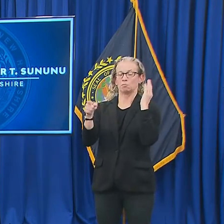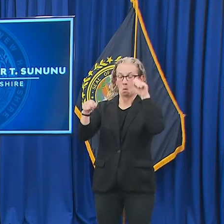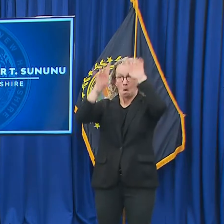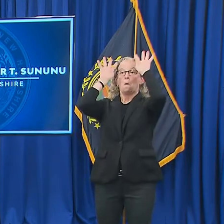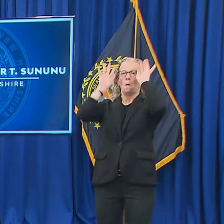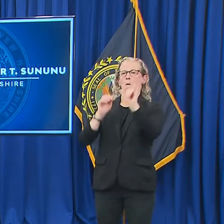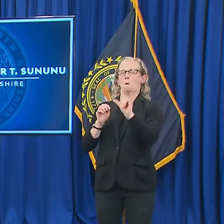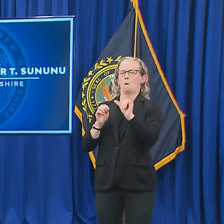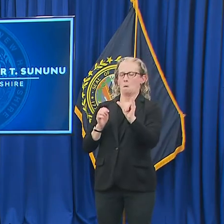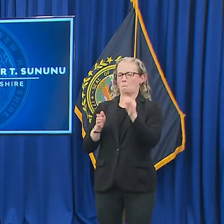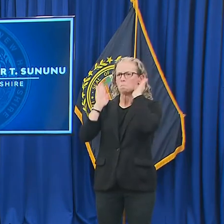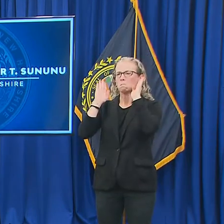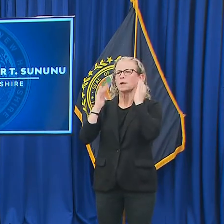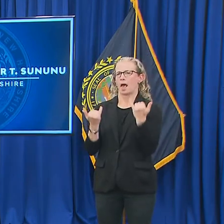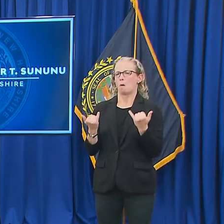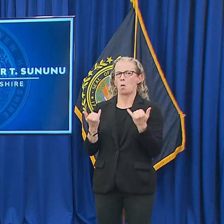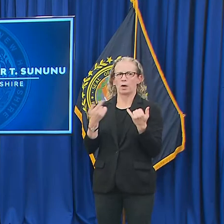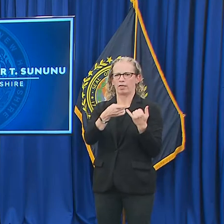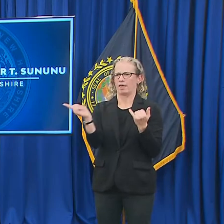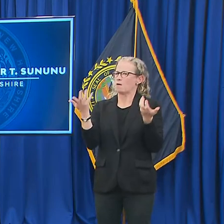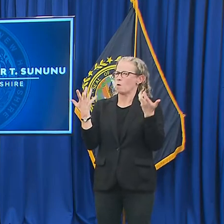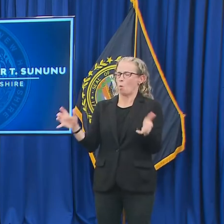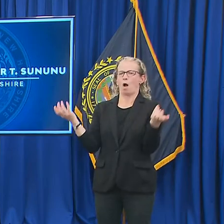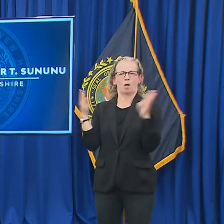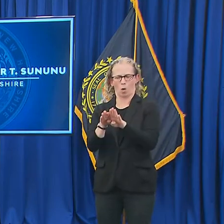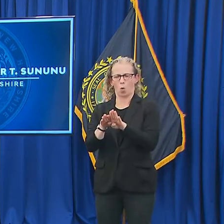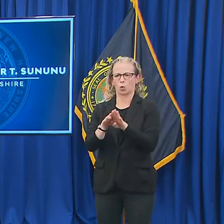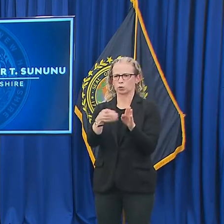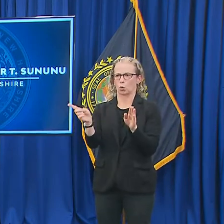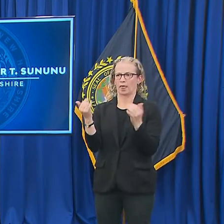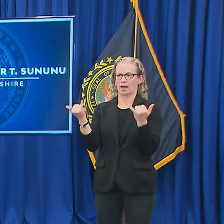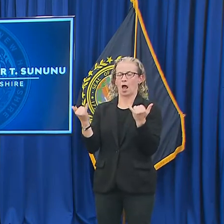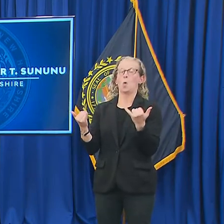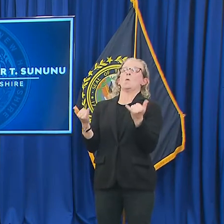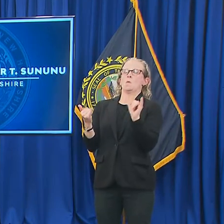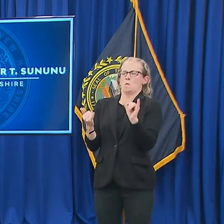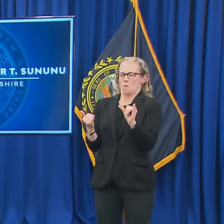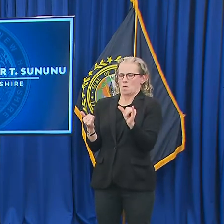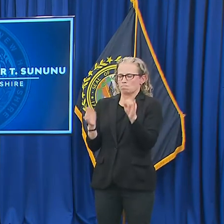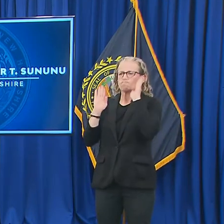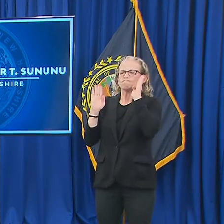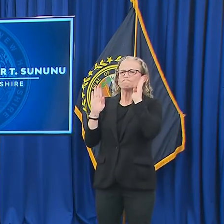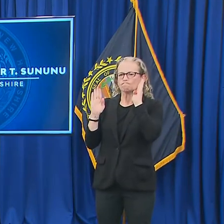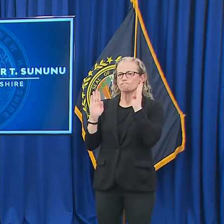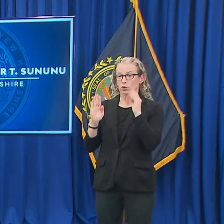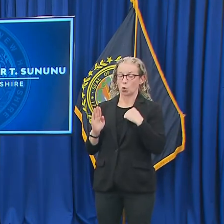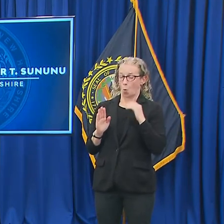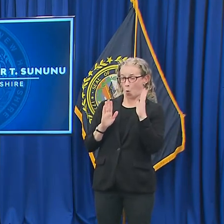We by keeping our economy strong by just locking everything down is not going to make Kovac go away this idea